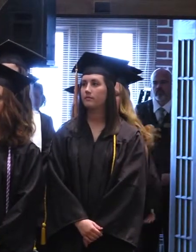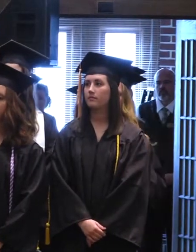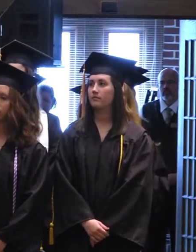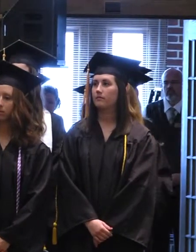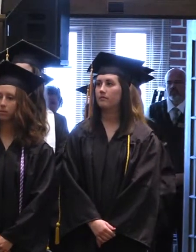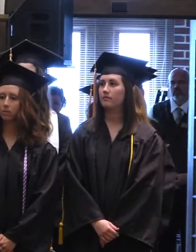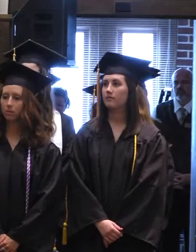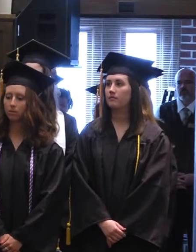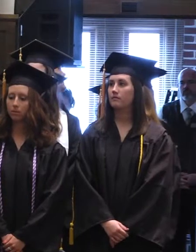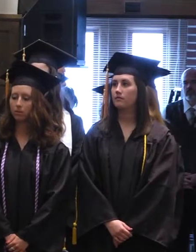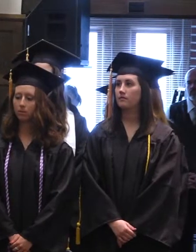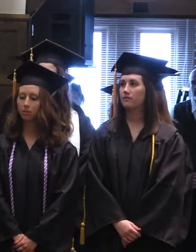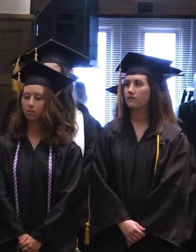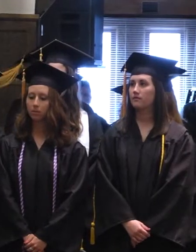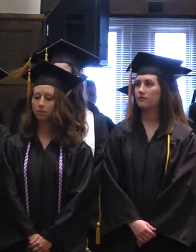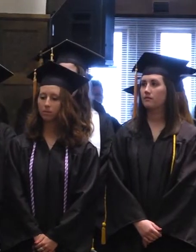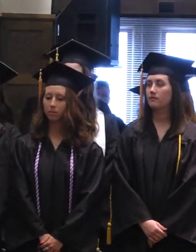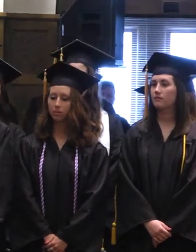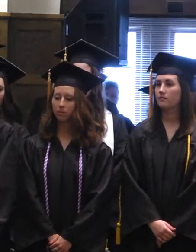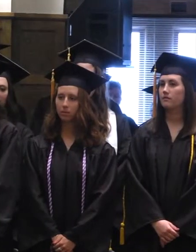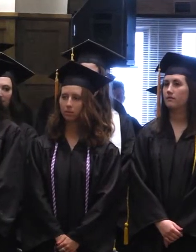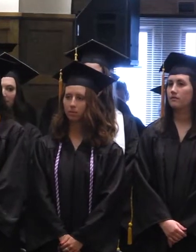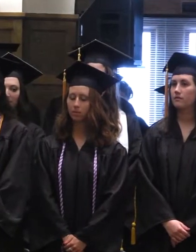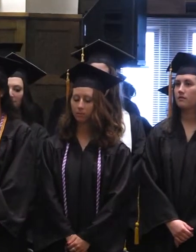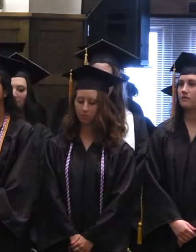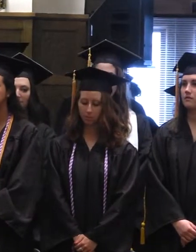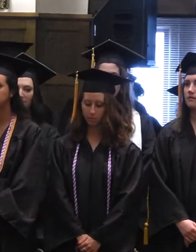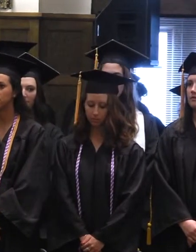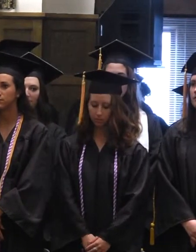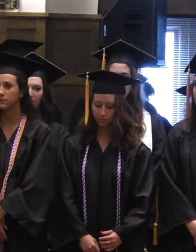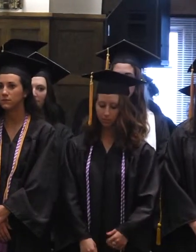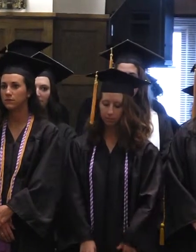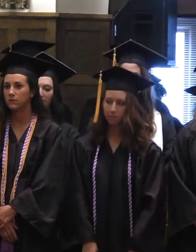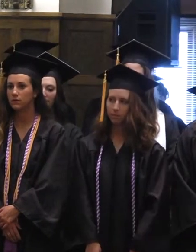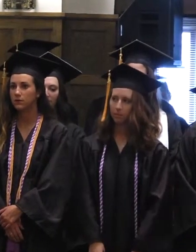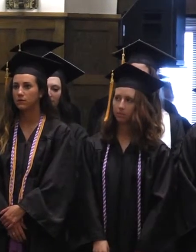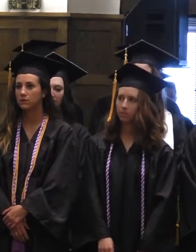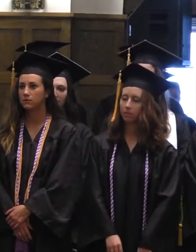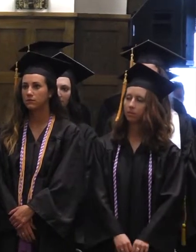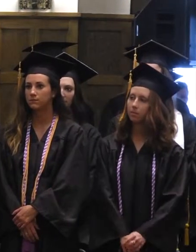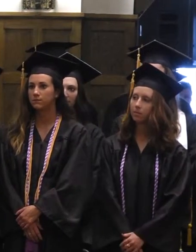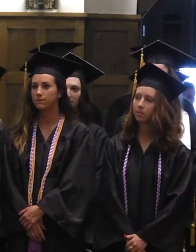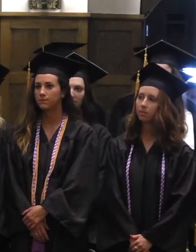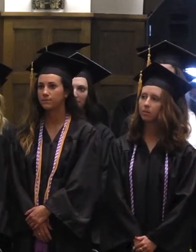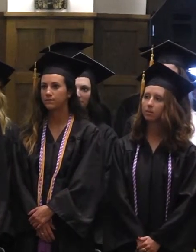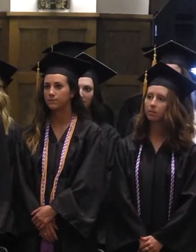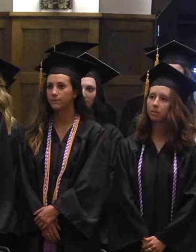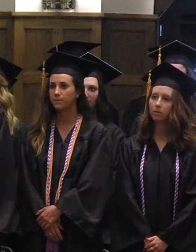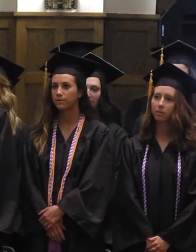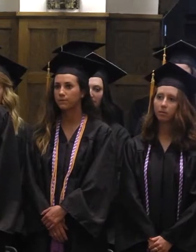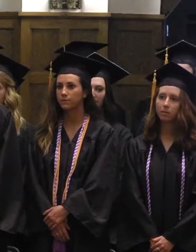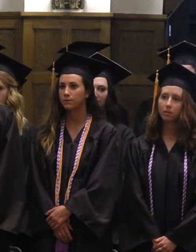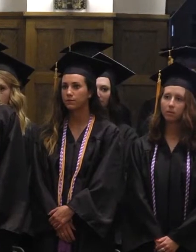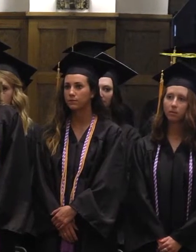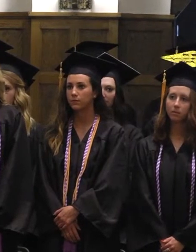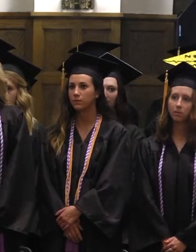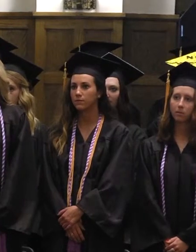of the College of Nursing, for the conferring of this degree. [Dr. Rocklin] On the recommendation of the faculty